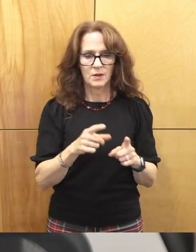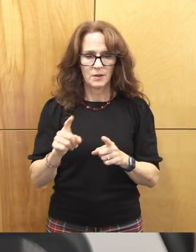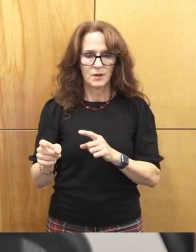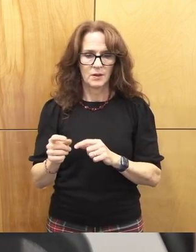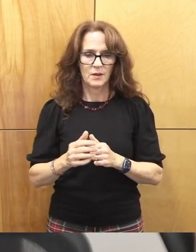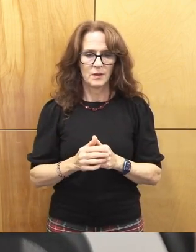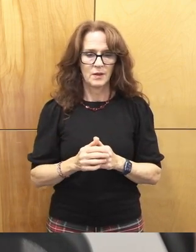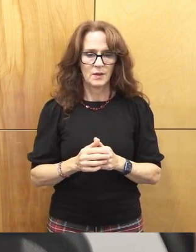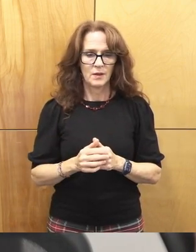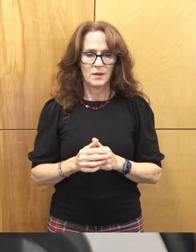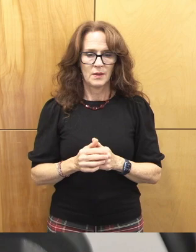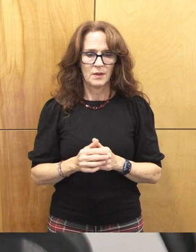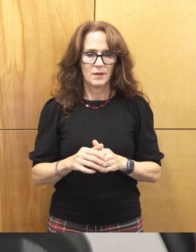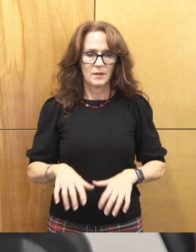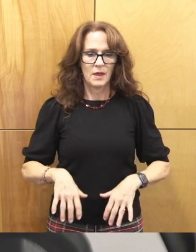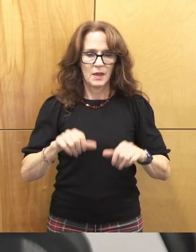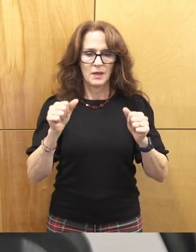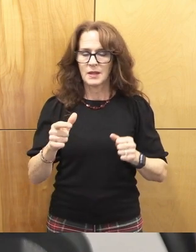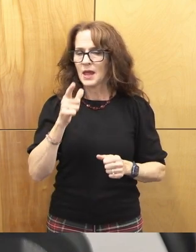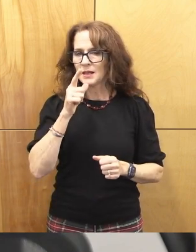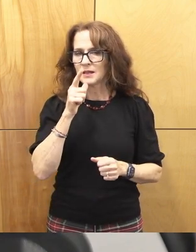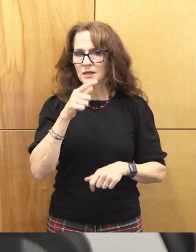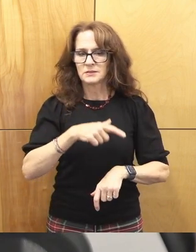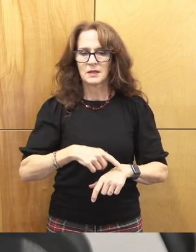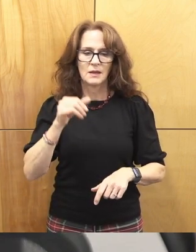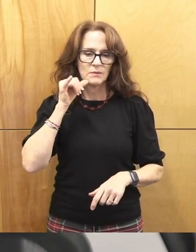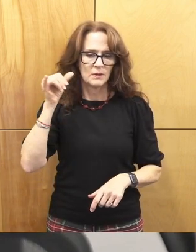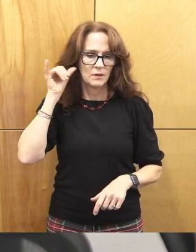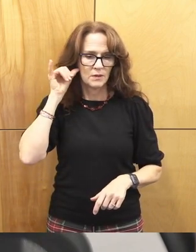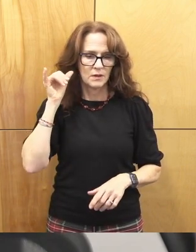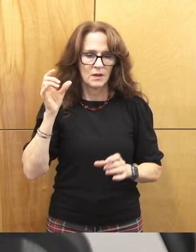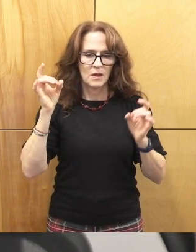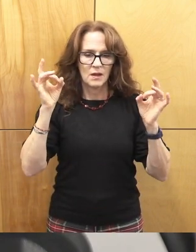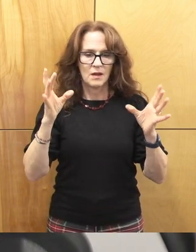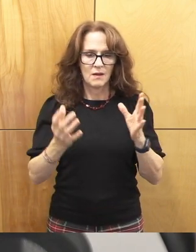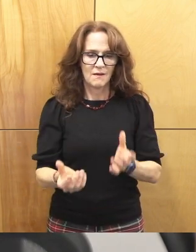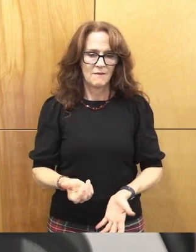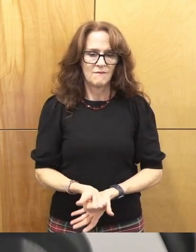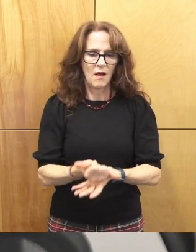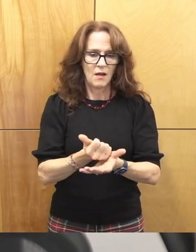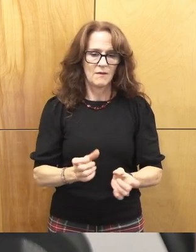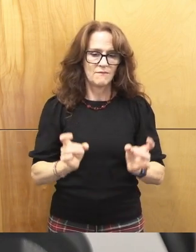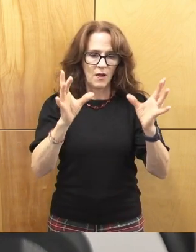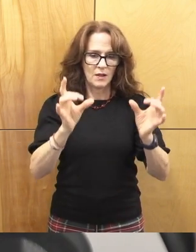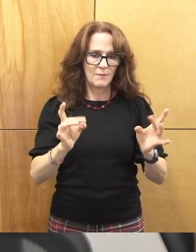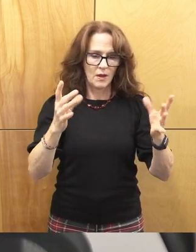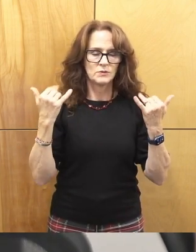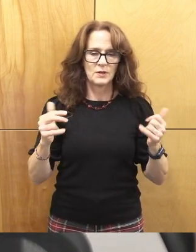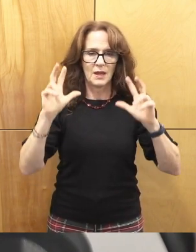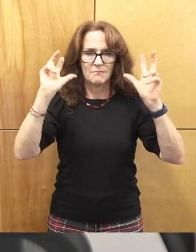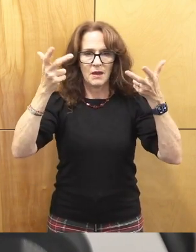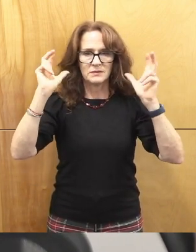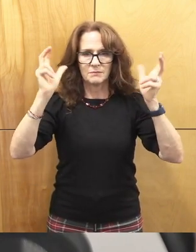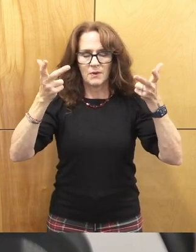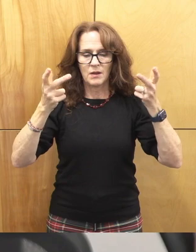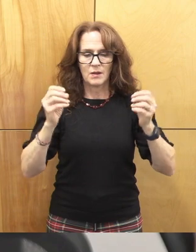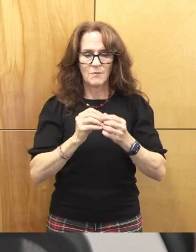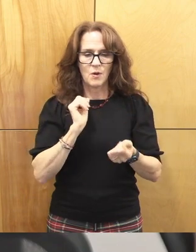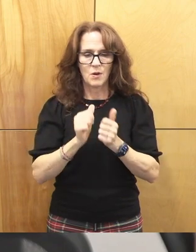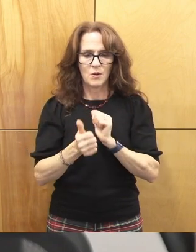that is being held at lunch. Yesterday we had volleyball, and today we had basketball, and we have more sports for the coming weeks